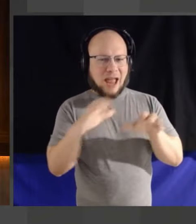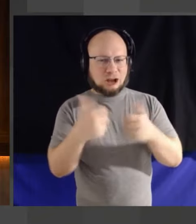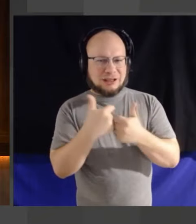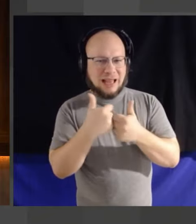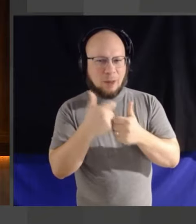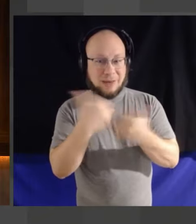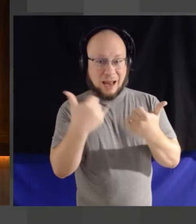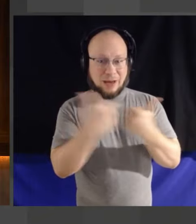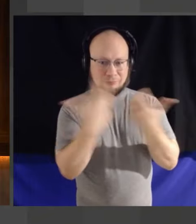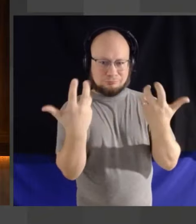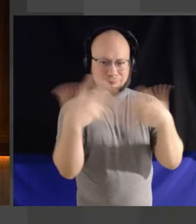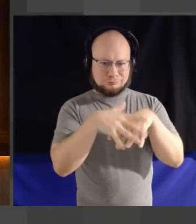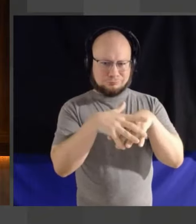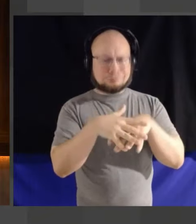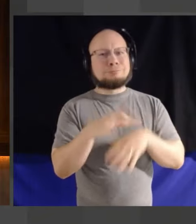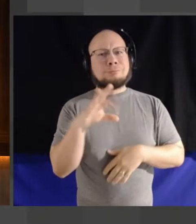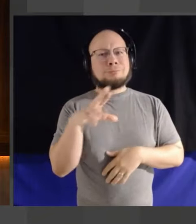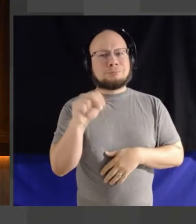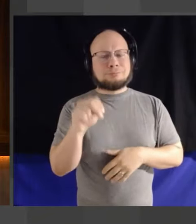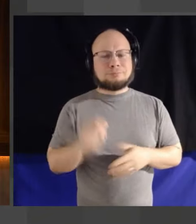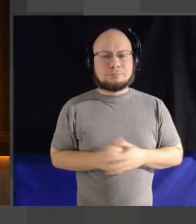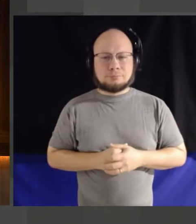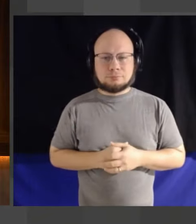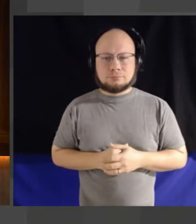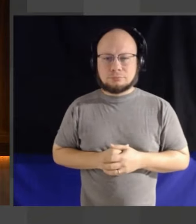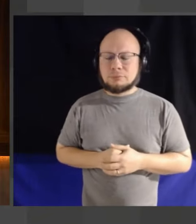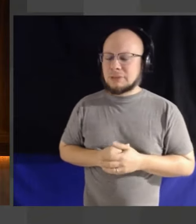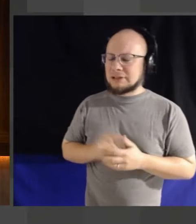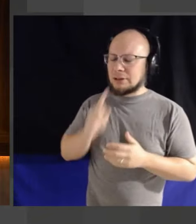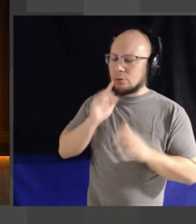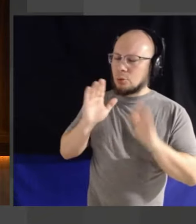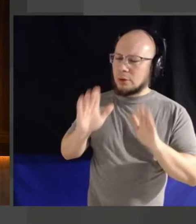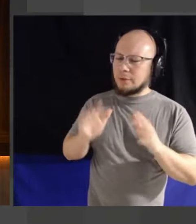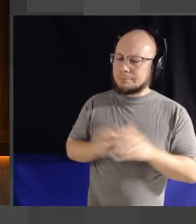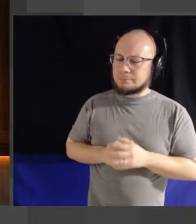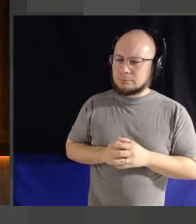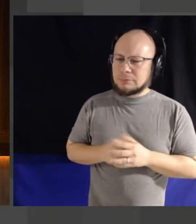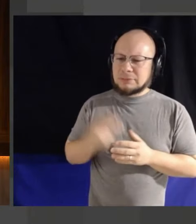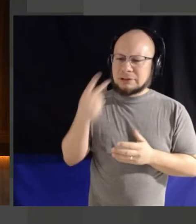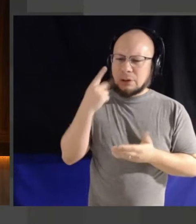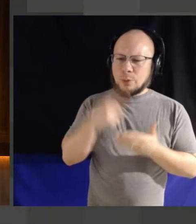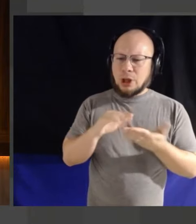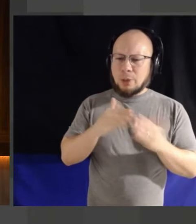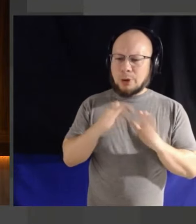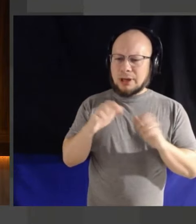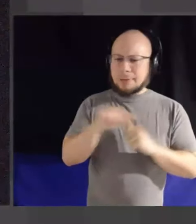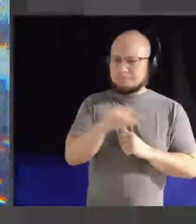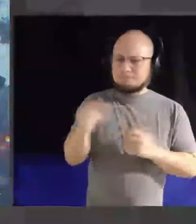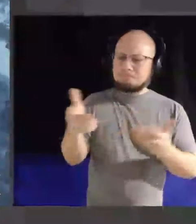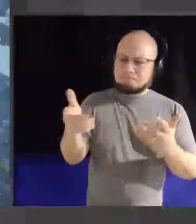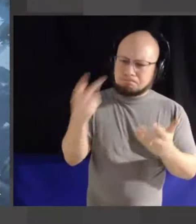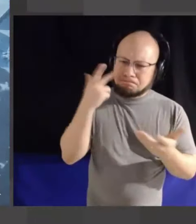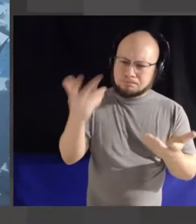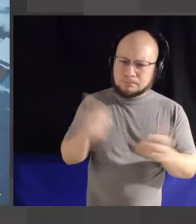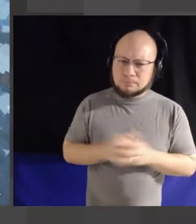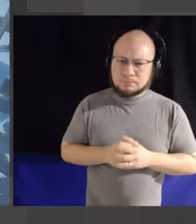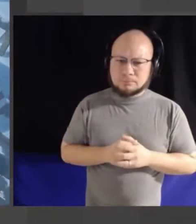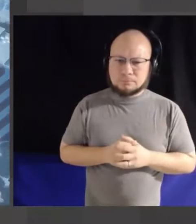IT WAS VERY NICE TO SEE EVERYONE SIT TOGETHER AND ENJOY AND PLAY. THAT IS WONDERFUL.